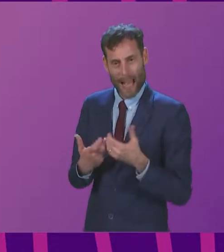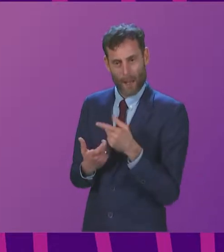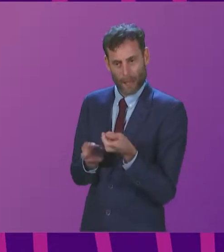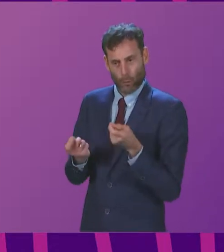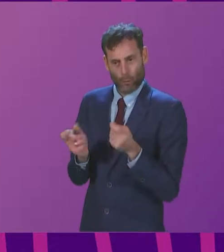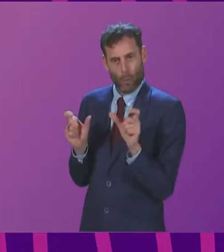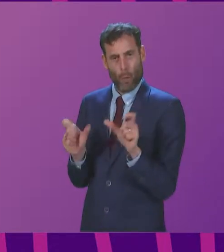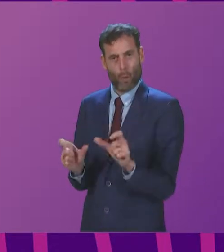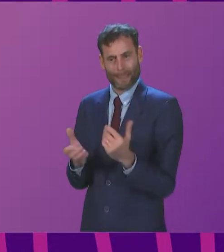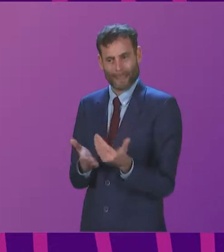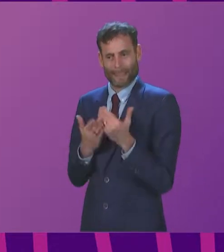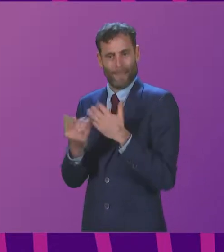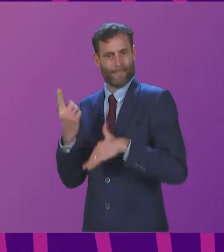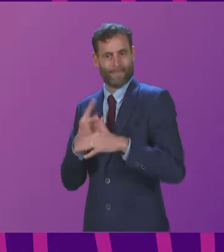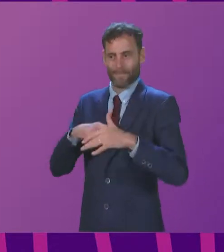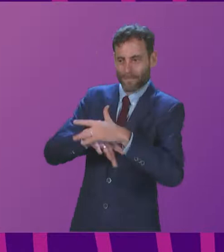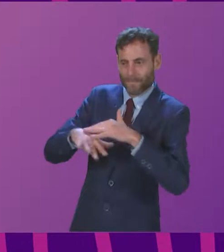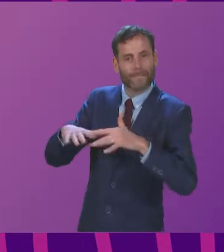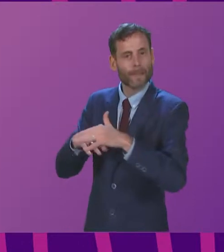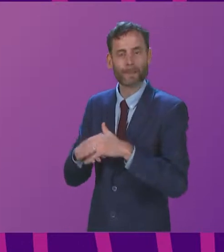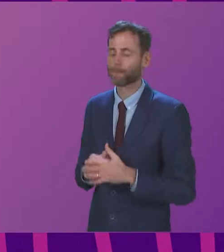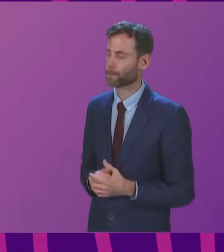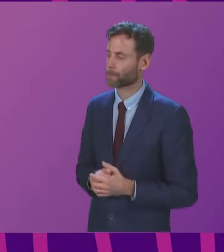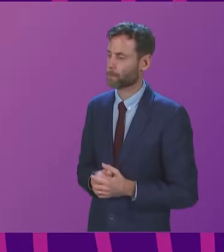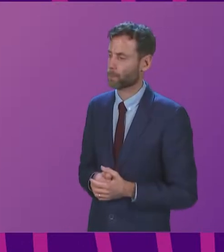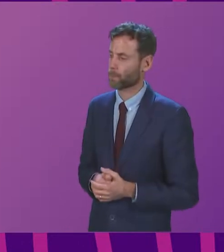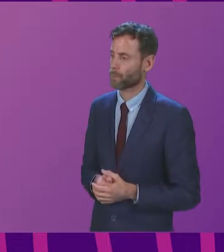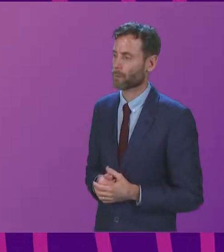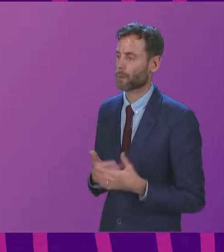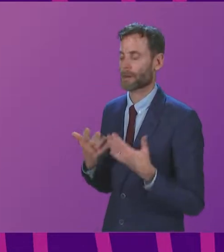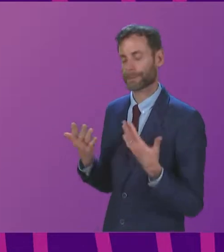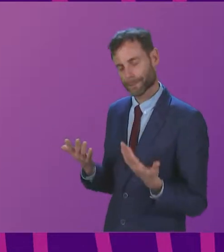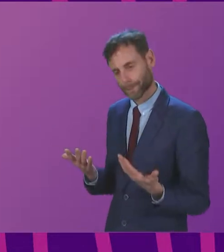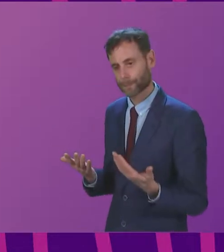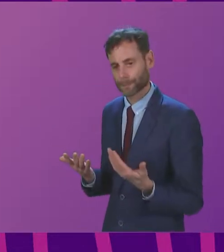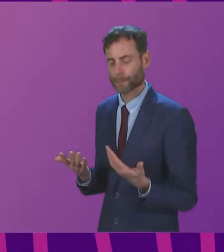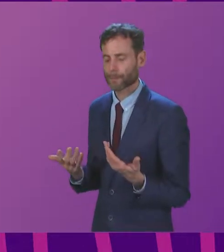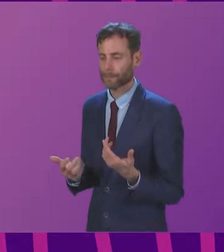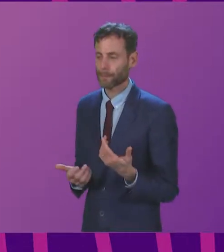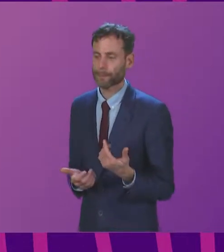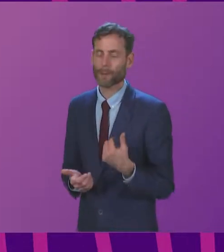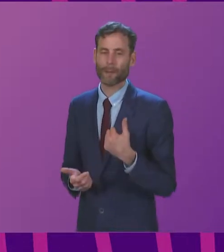I am sure that it is an understatement to say that we